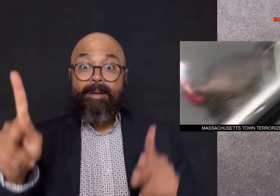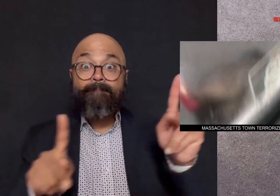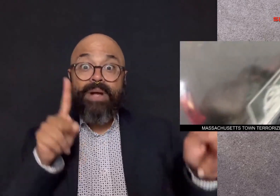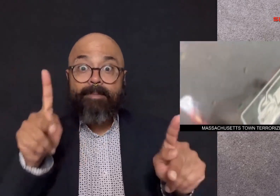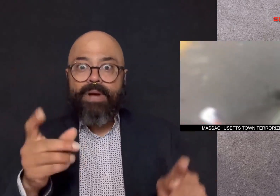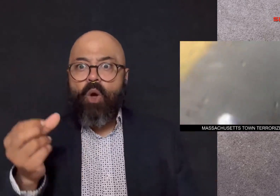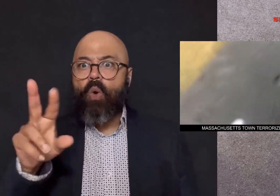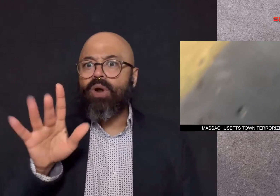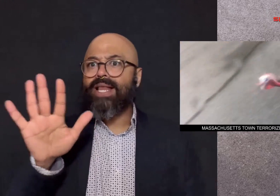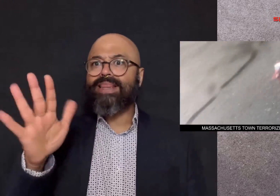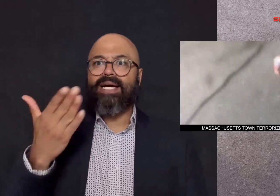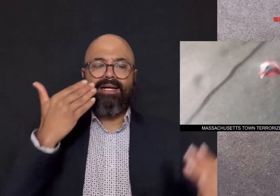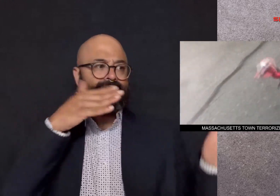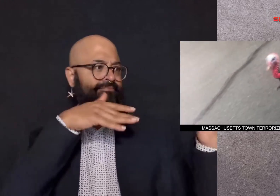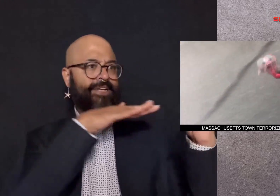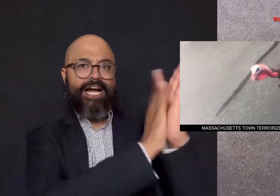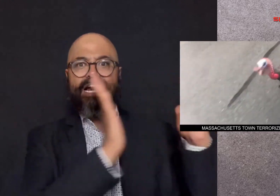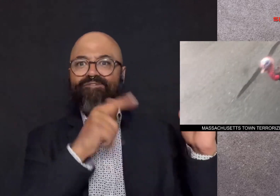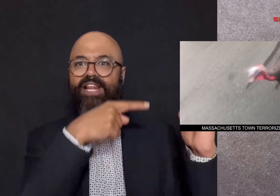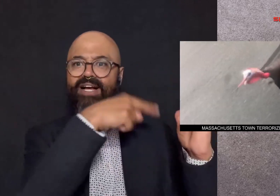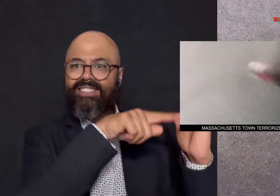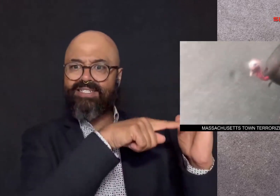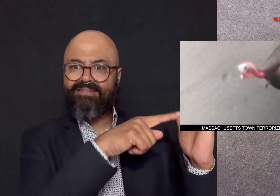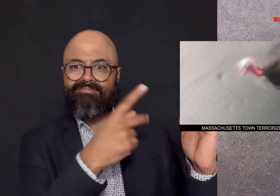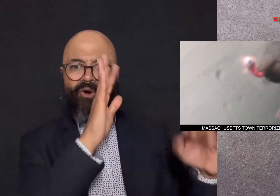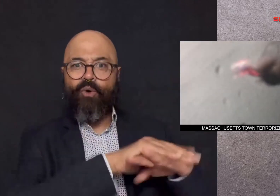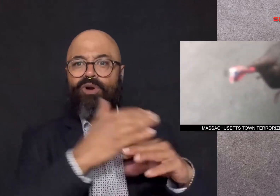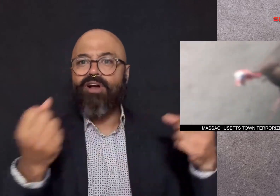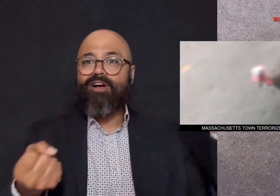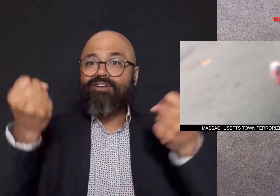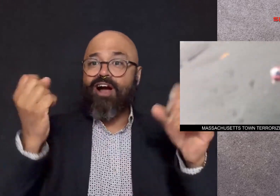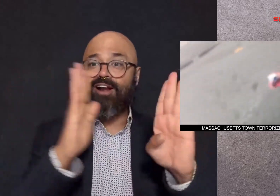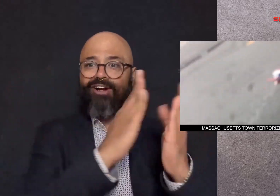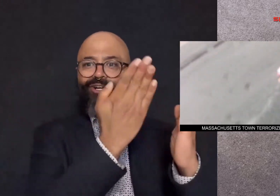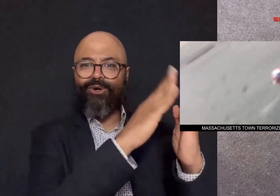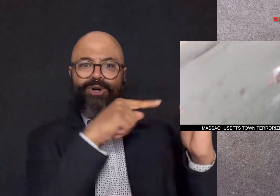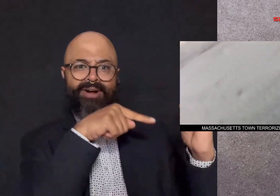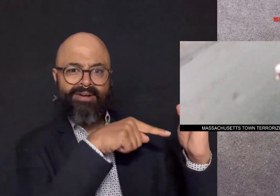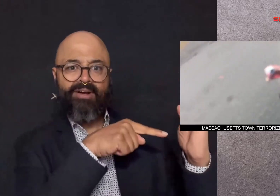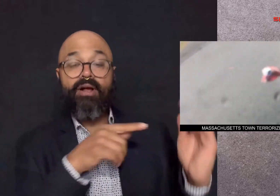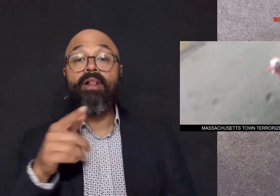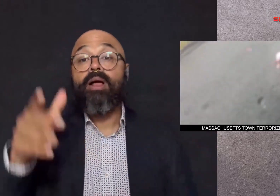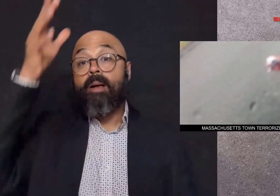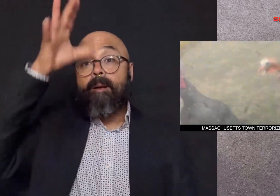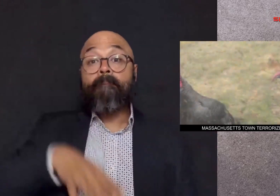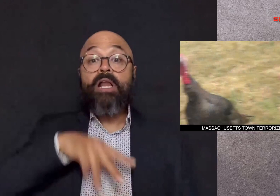see their reflection on car doors the male turkeys think it's competition